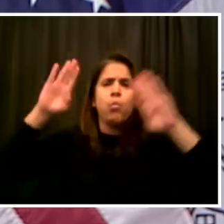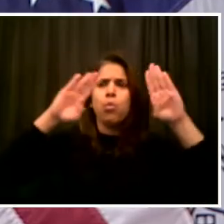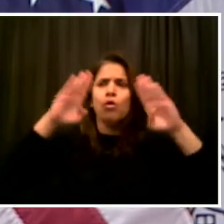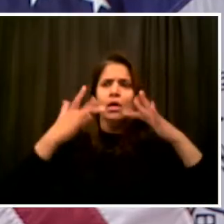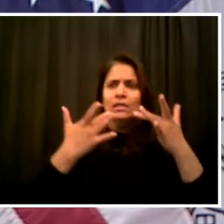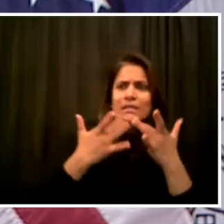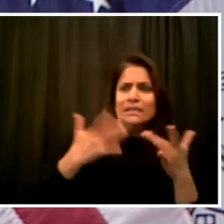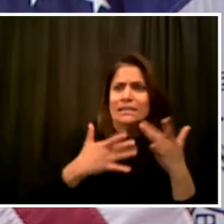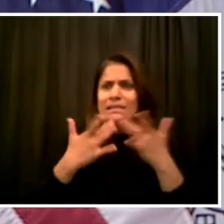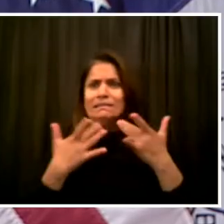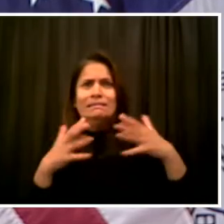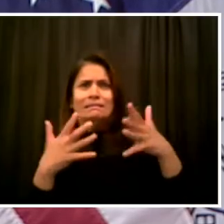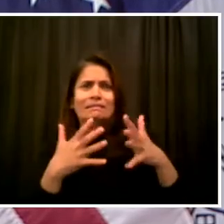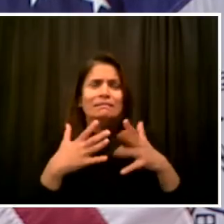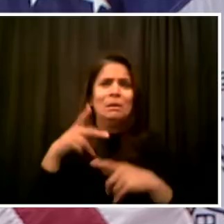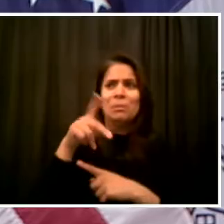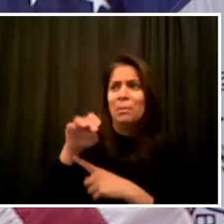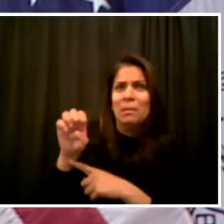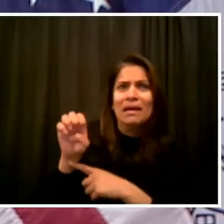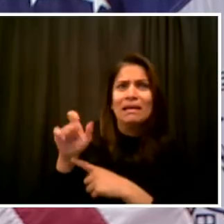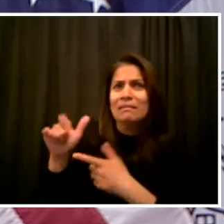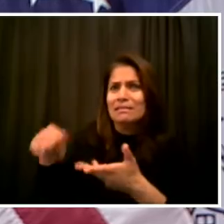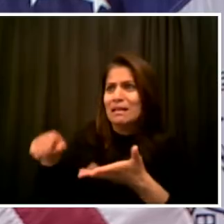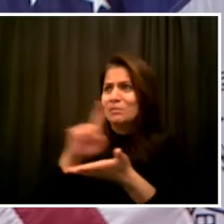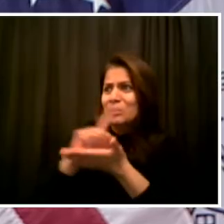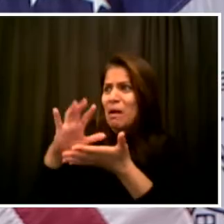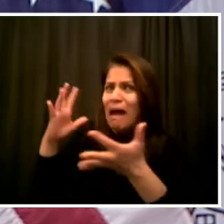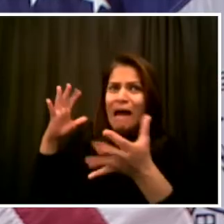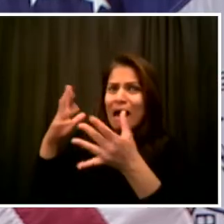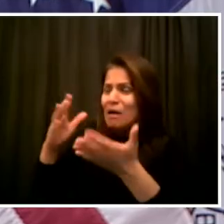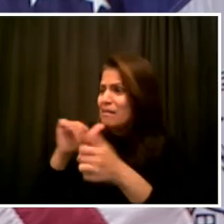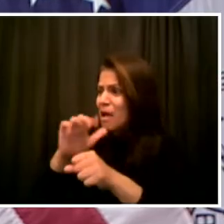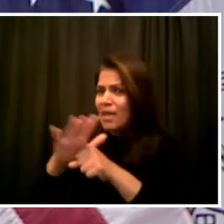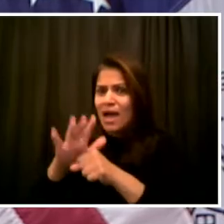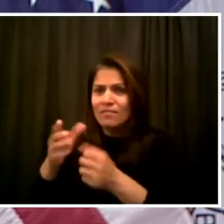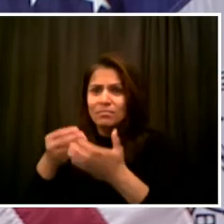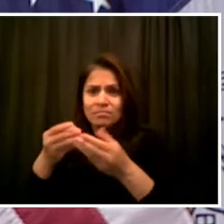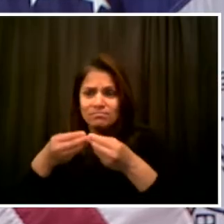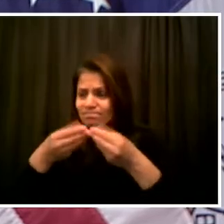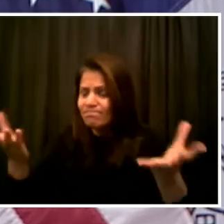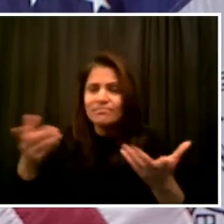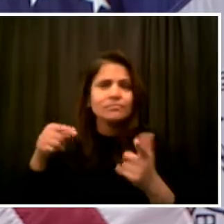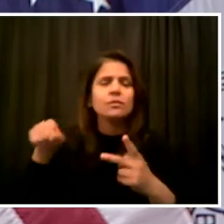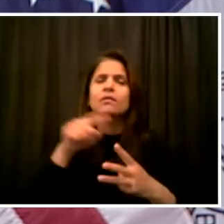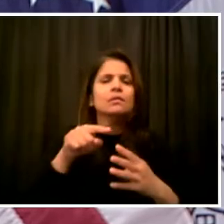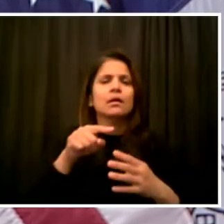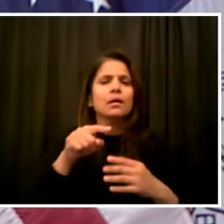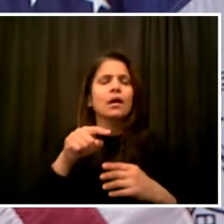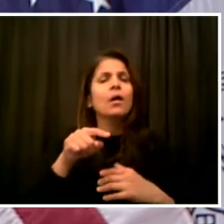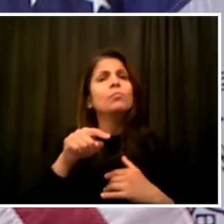HAVE ENOUGH PPEs FOR THE WEEK AHEAD.